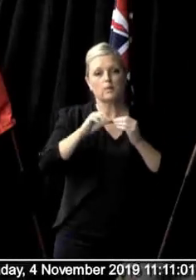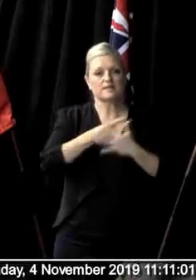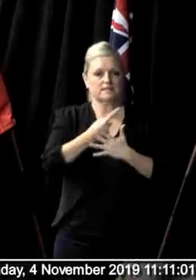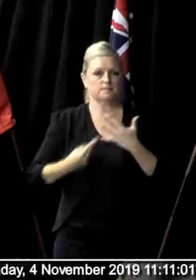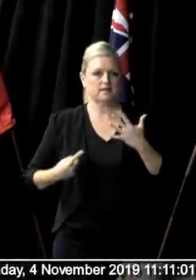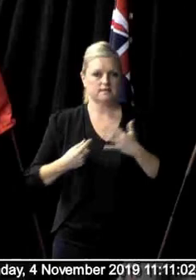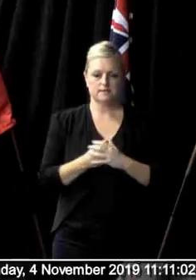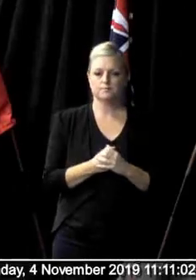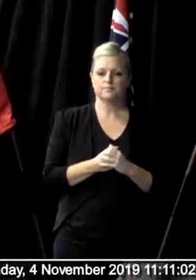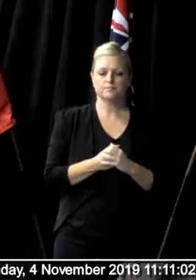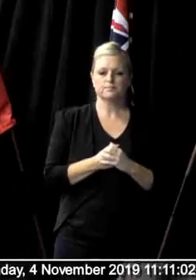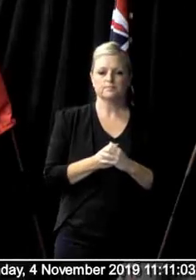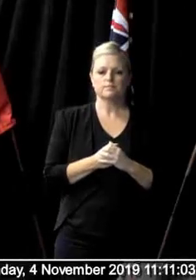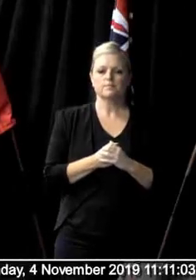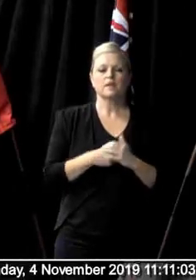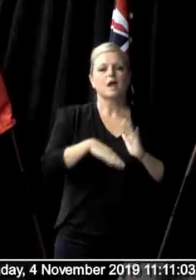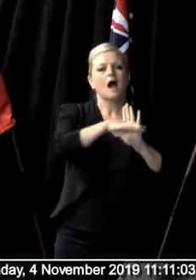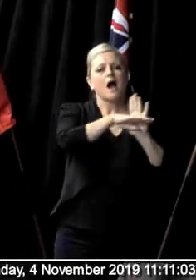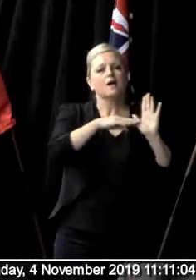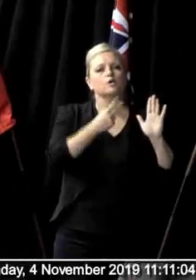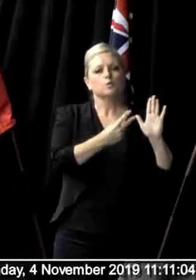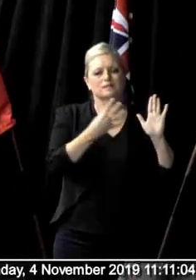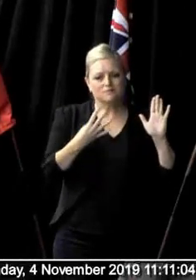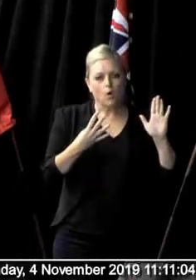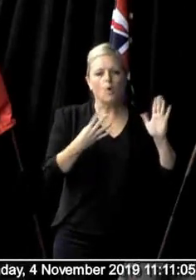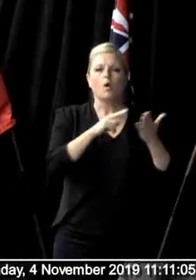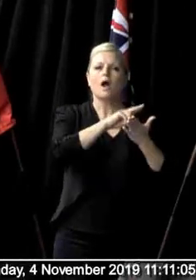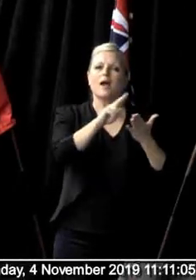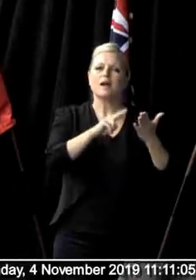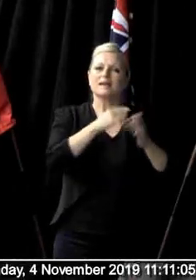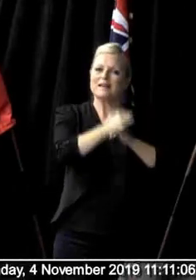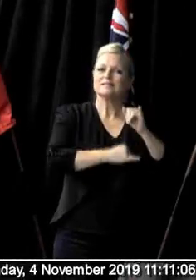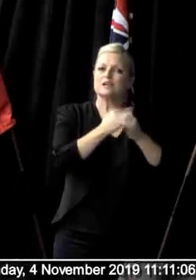These, Article 24 and the international rights, are not aspirational.